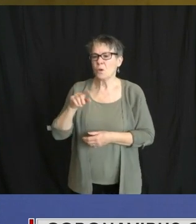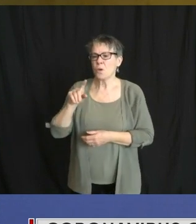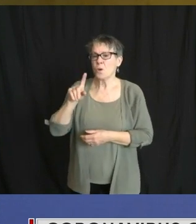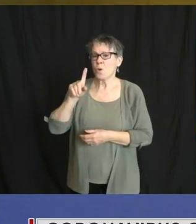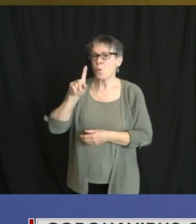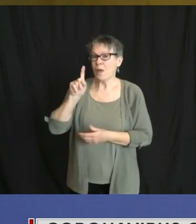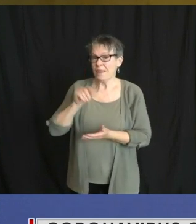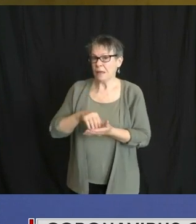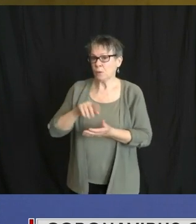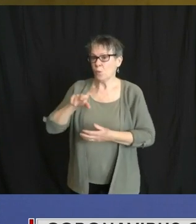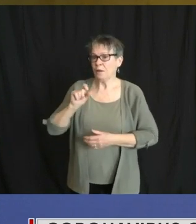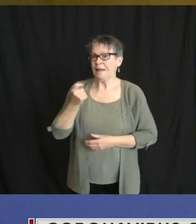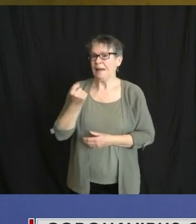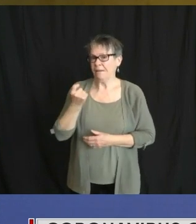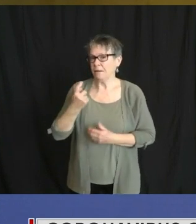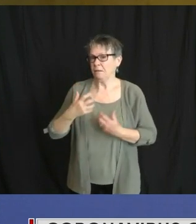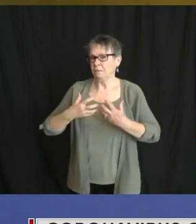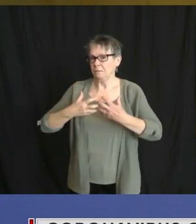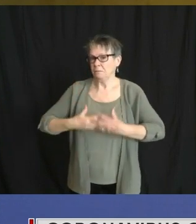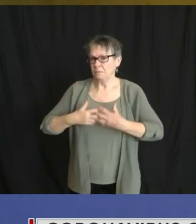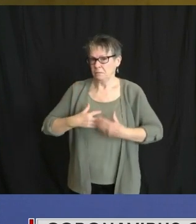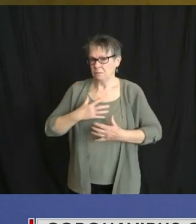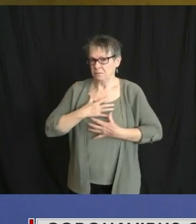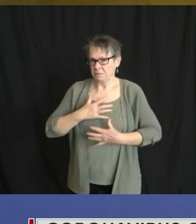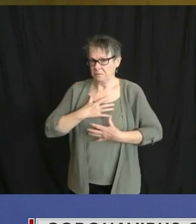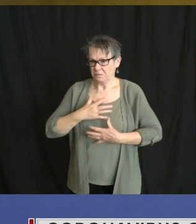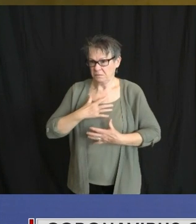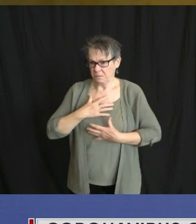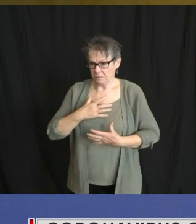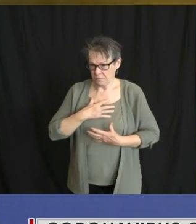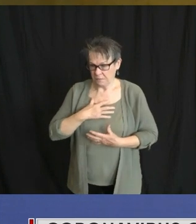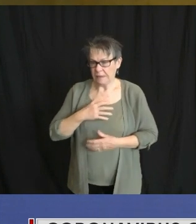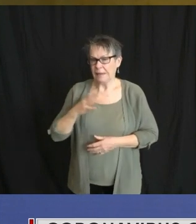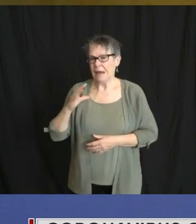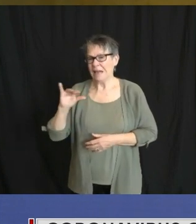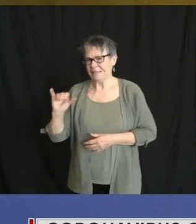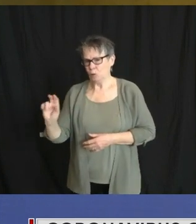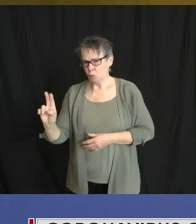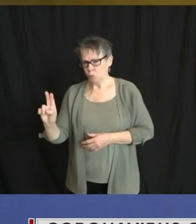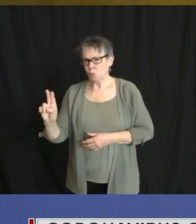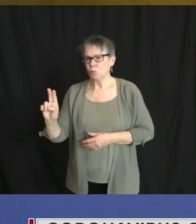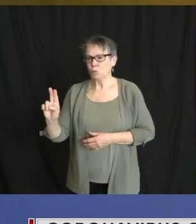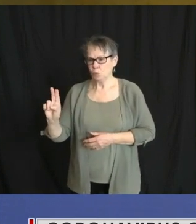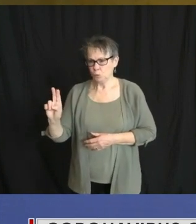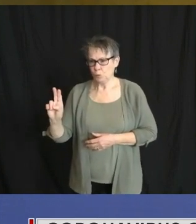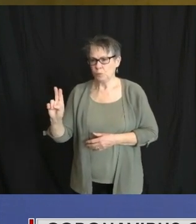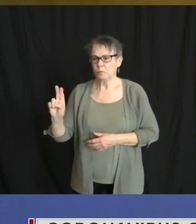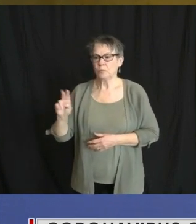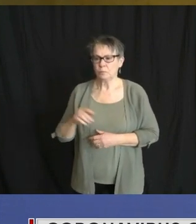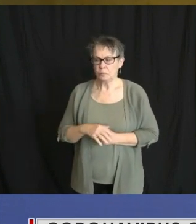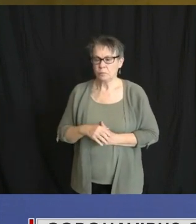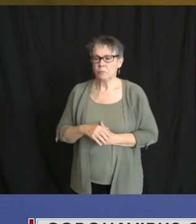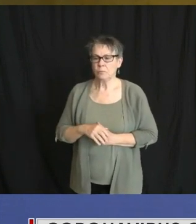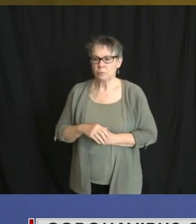IN CRITICAL CARE WITH 73% ON